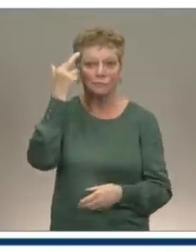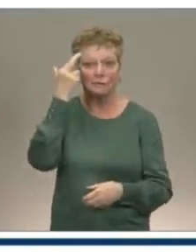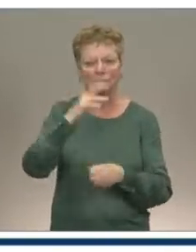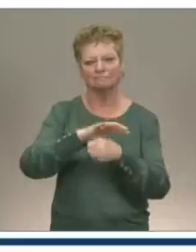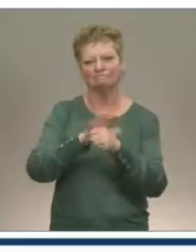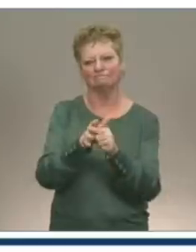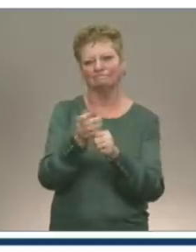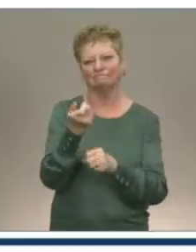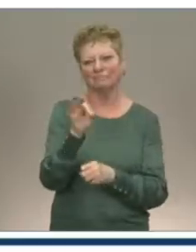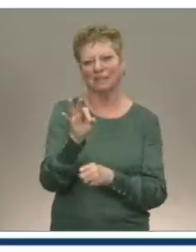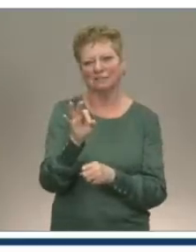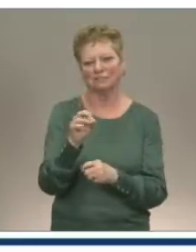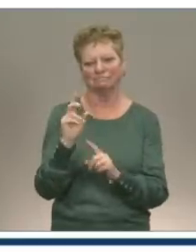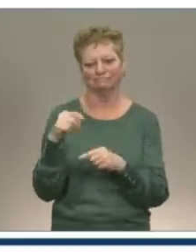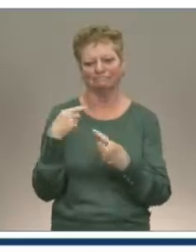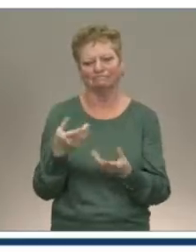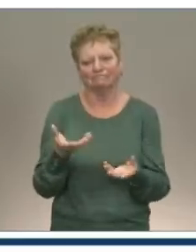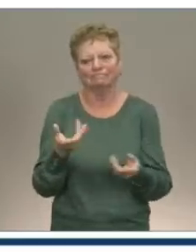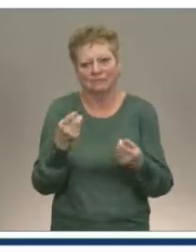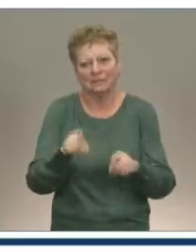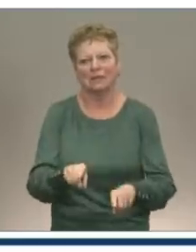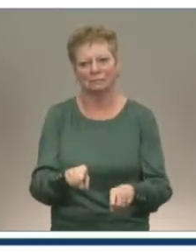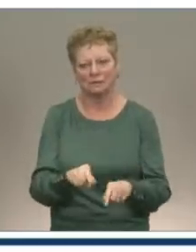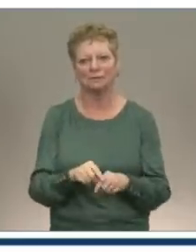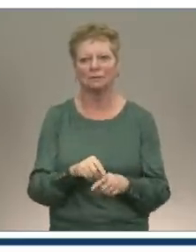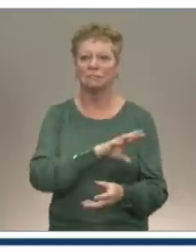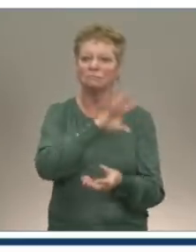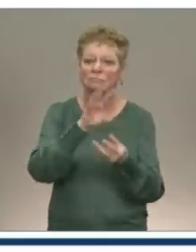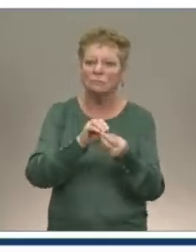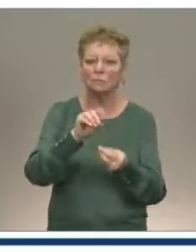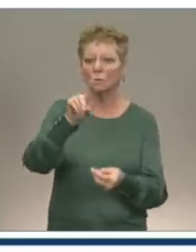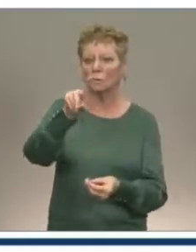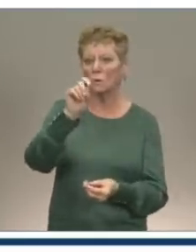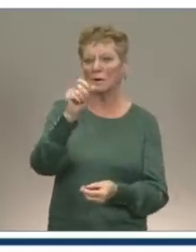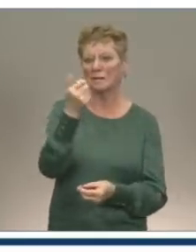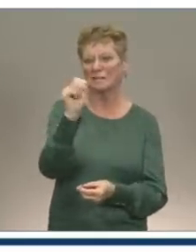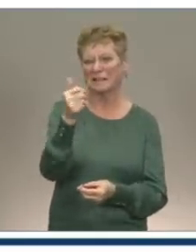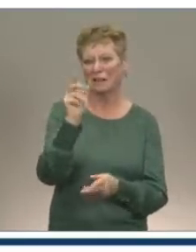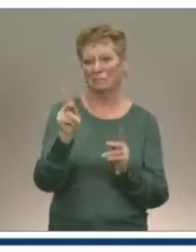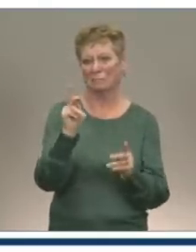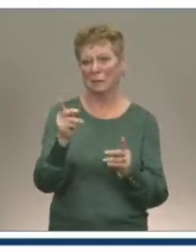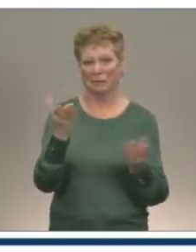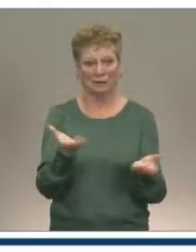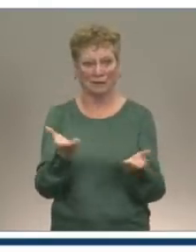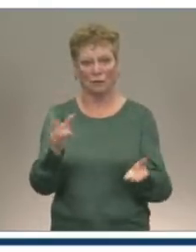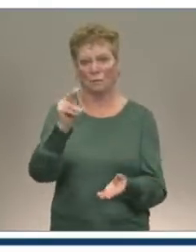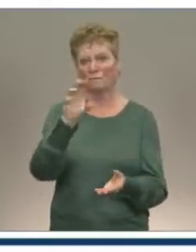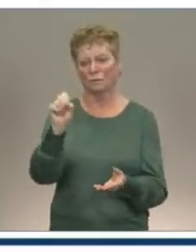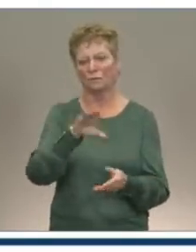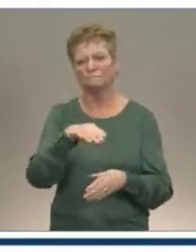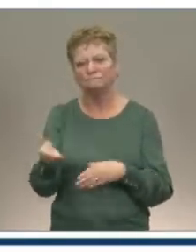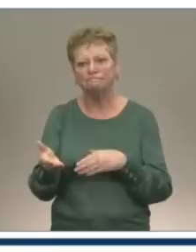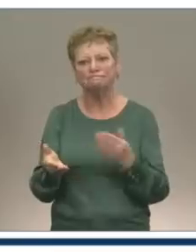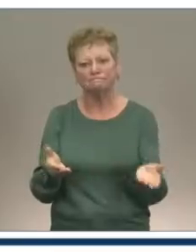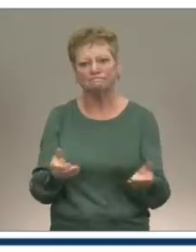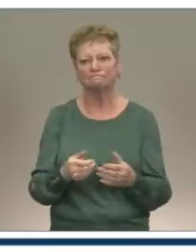since our last briefing in total 110 nova scotians have lost their lives to covet 19. and nothing i